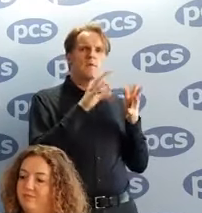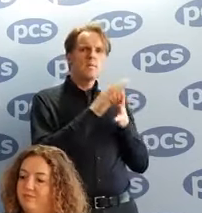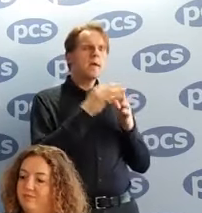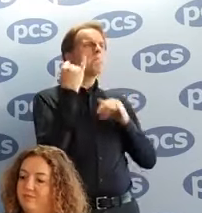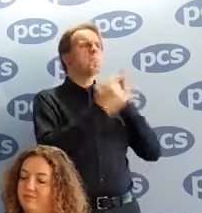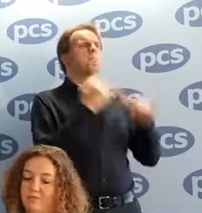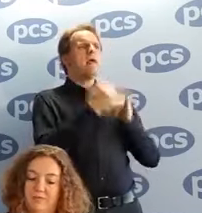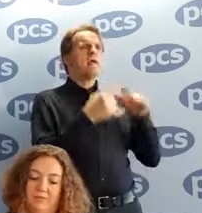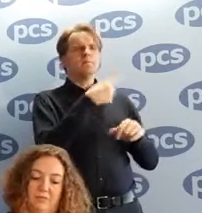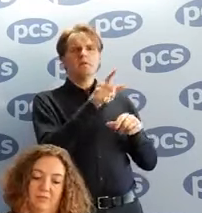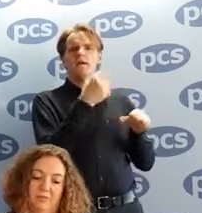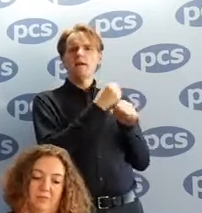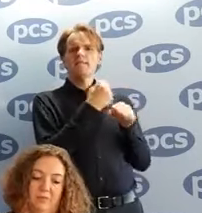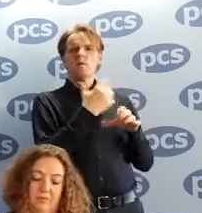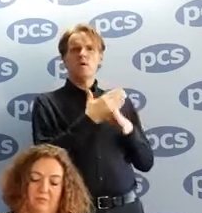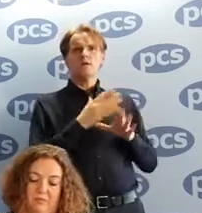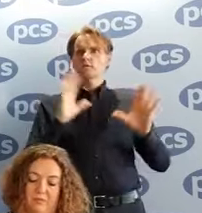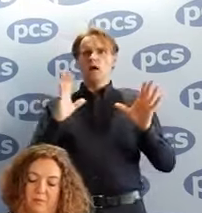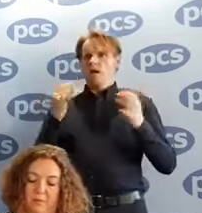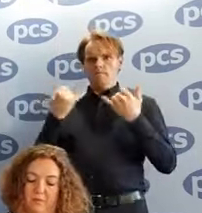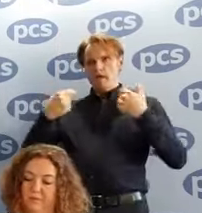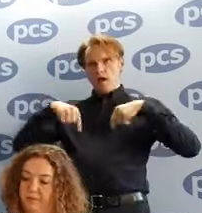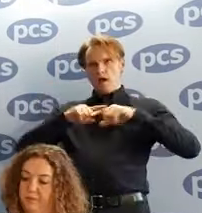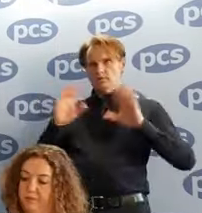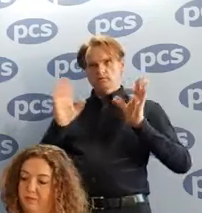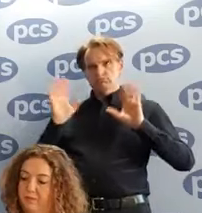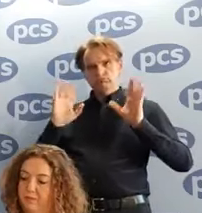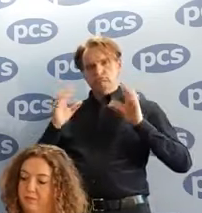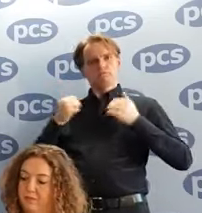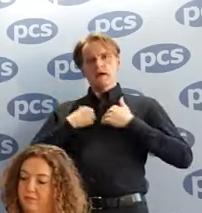servants - you know when I go to places like I was in last week the DVLA where